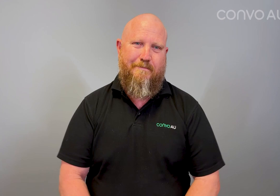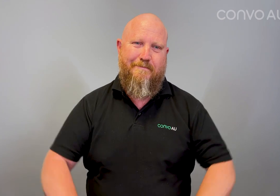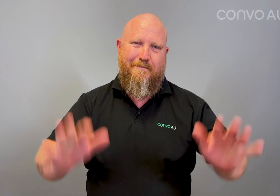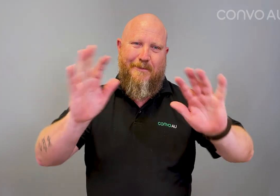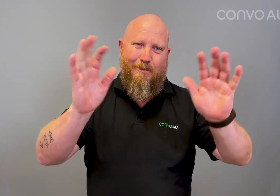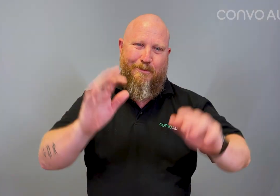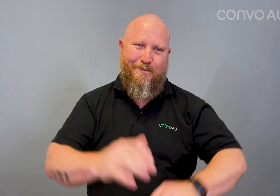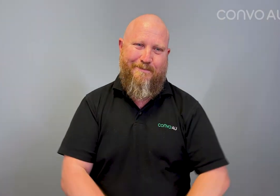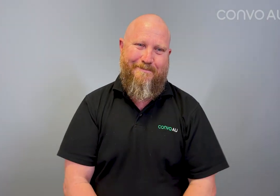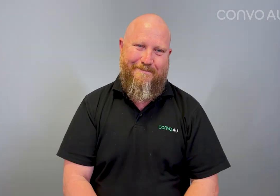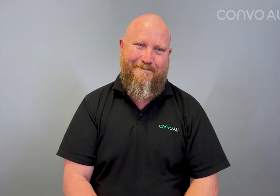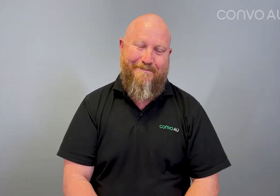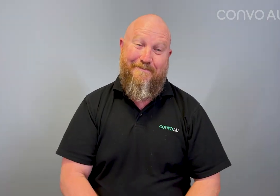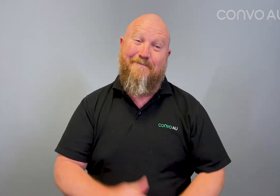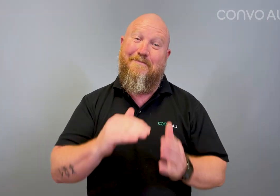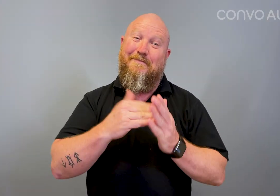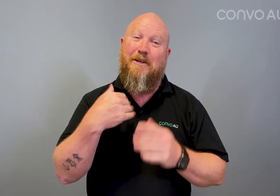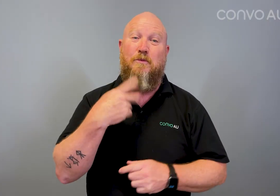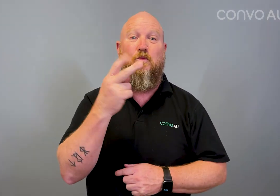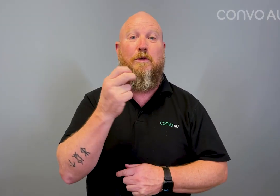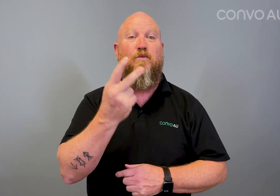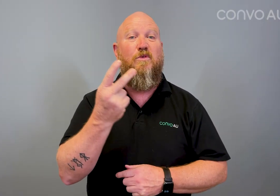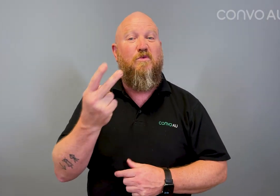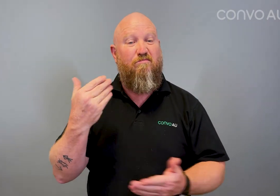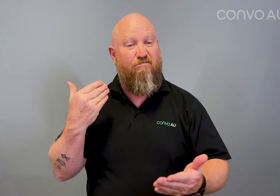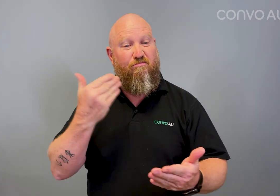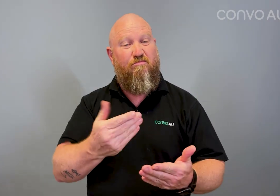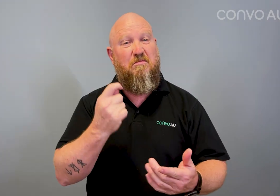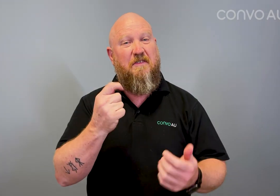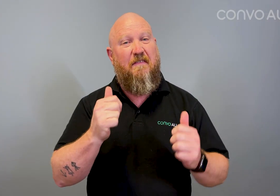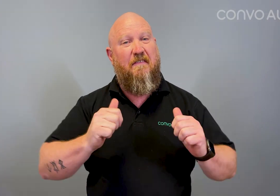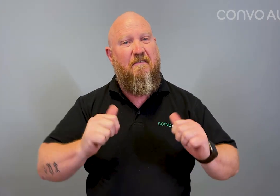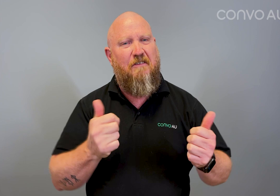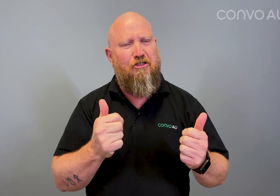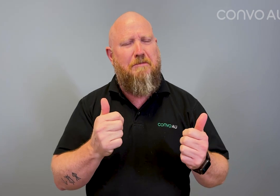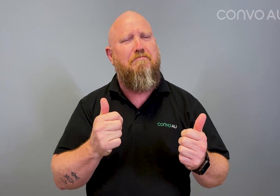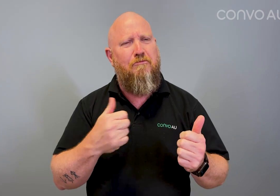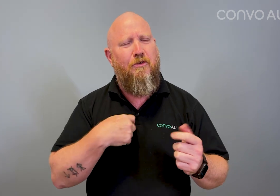Hello, As we approach the end of 2022,